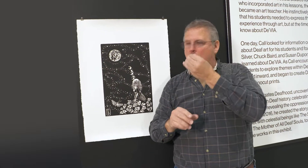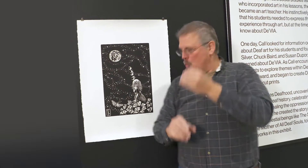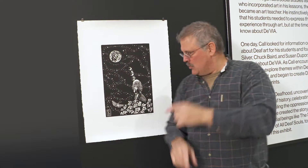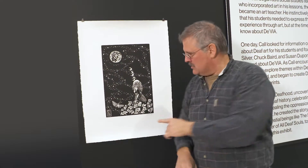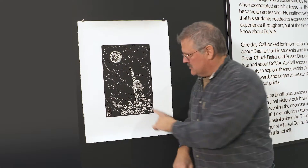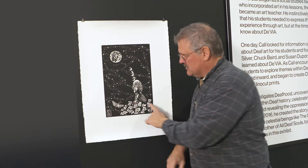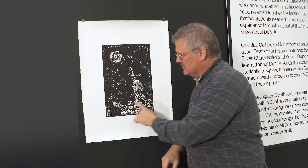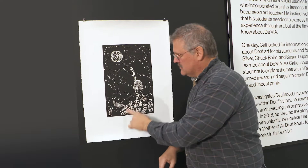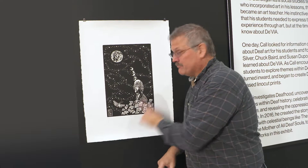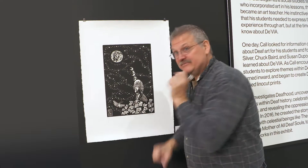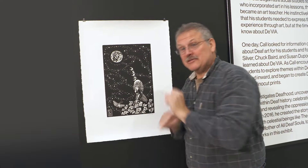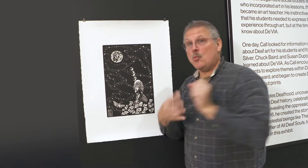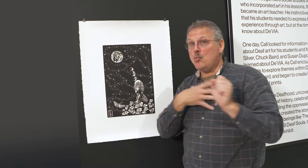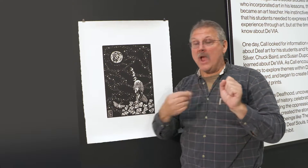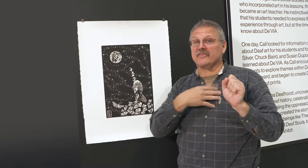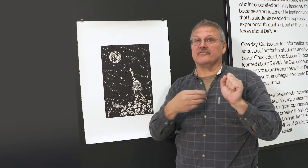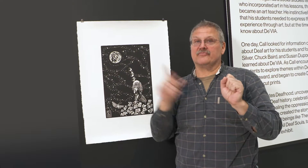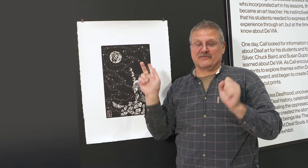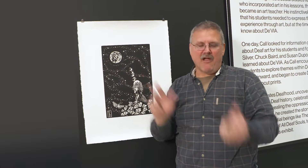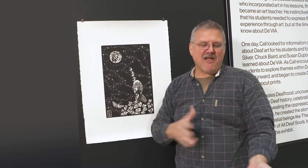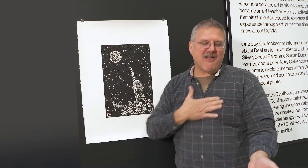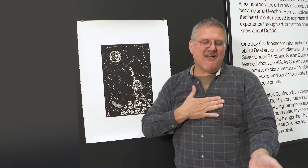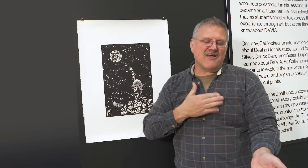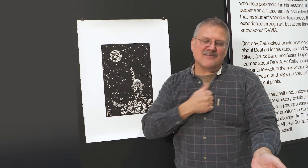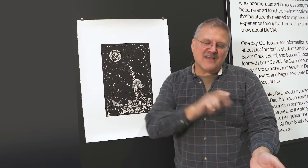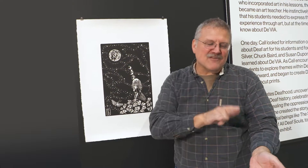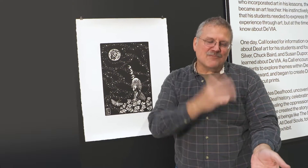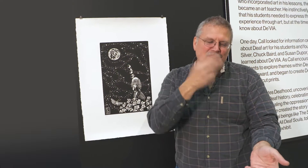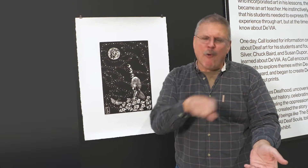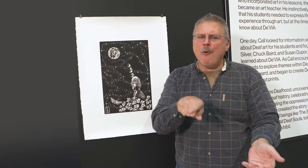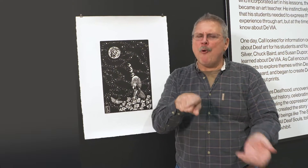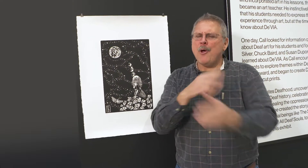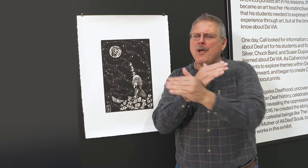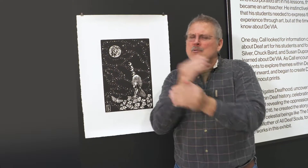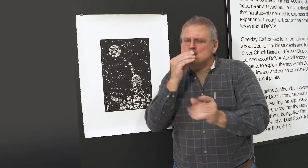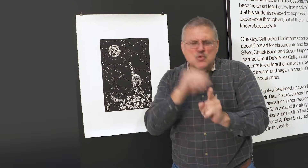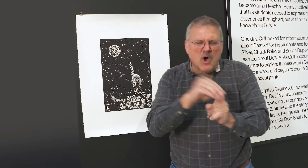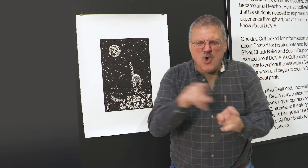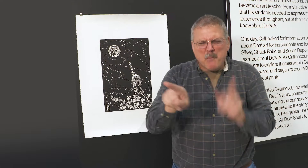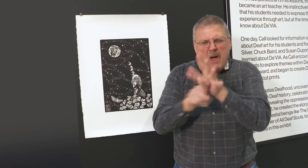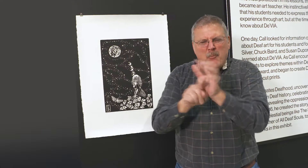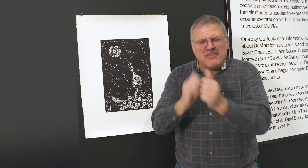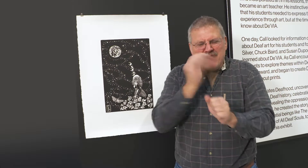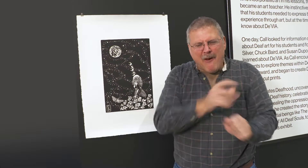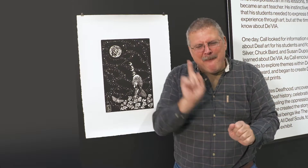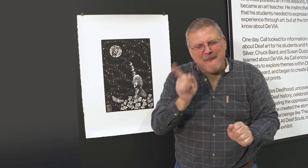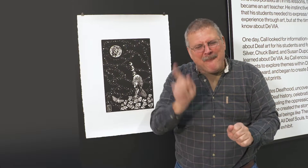full of beautiful, white moon flowers. She was overwhelmed with the beauty of the dazzling white flowers.